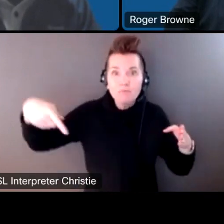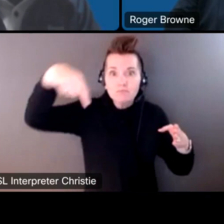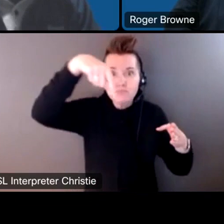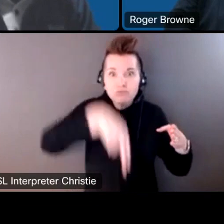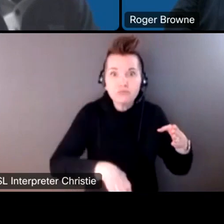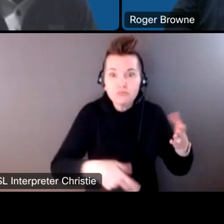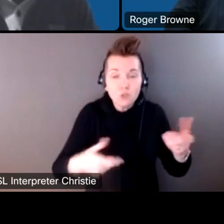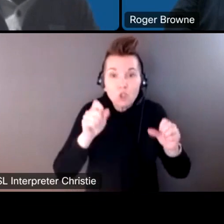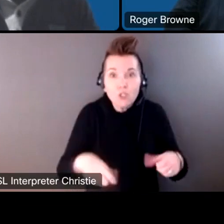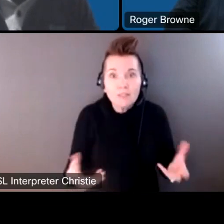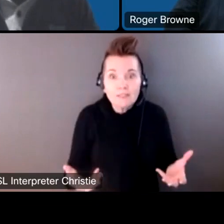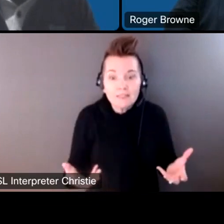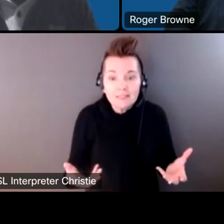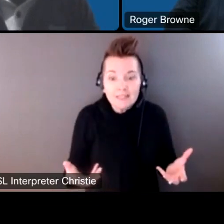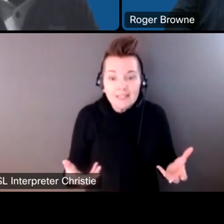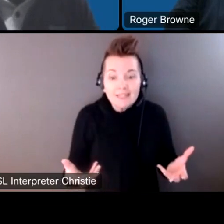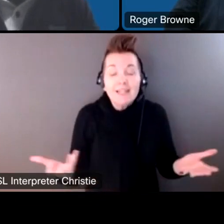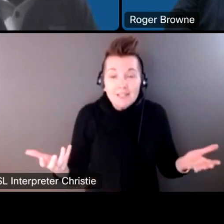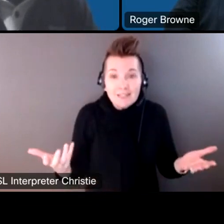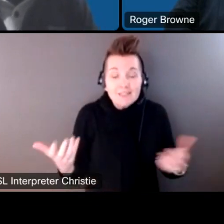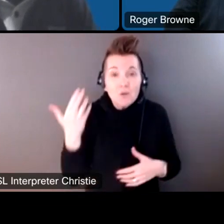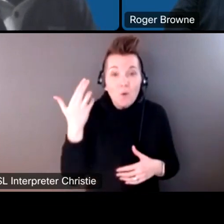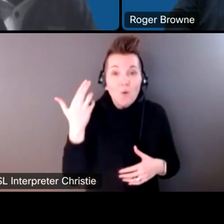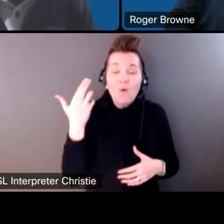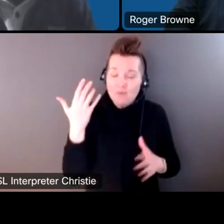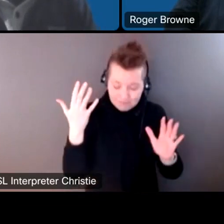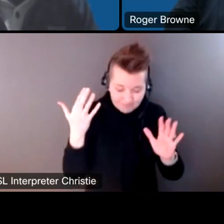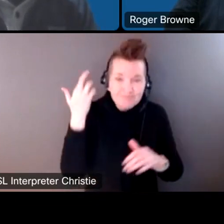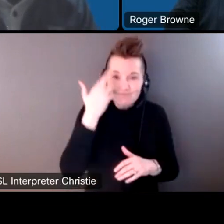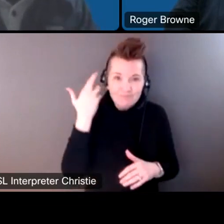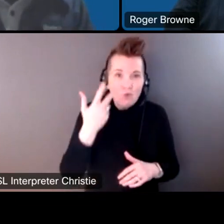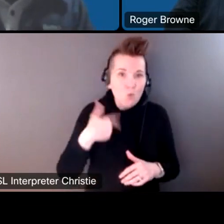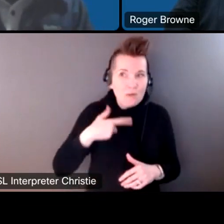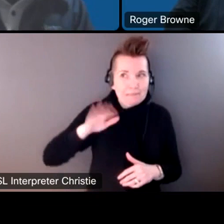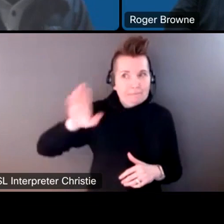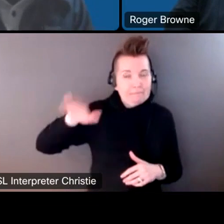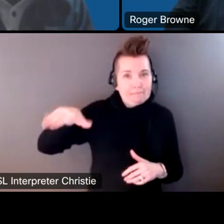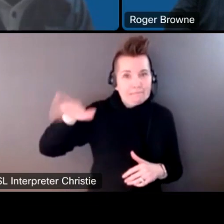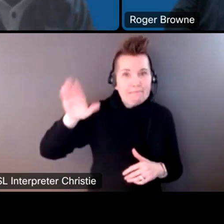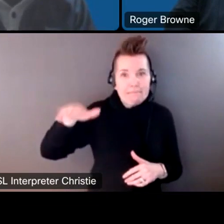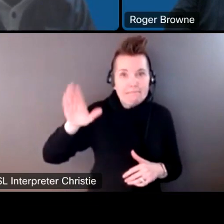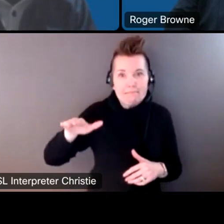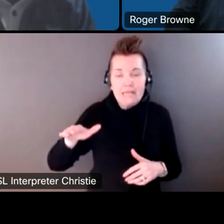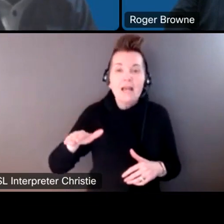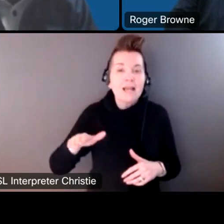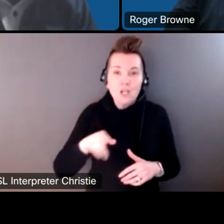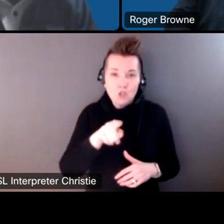So this is something we have been pushing for from various groups in the city to ensure